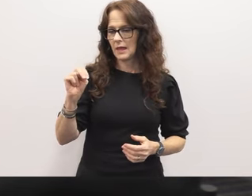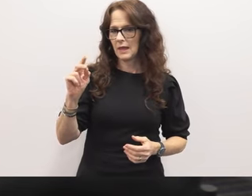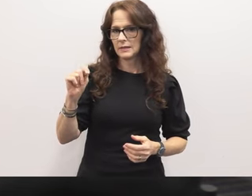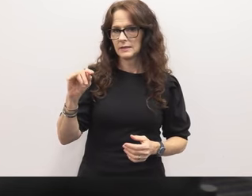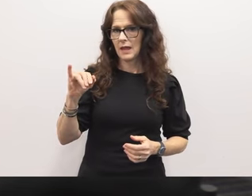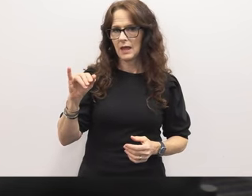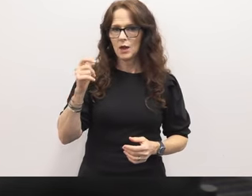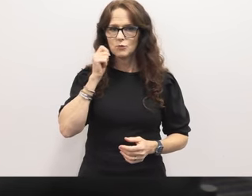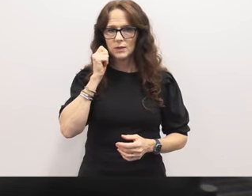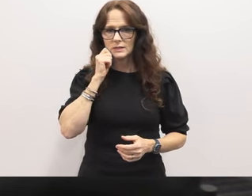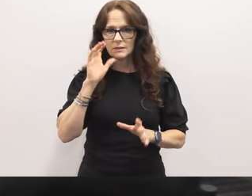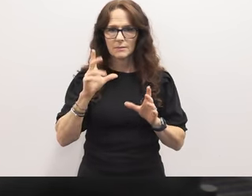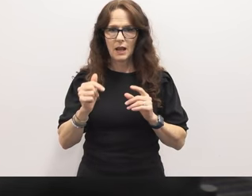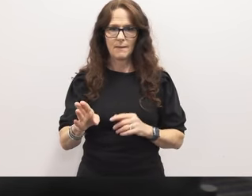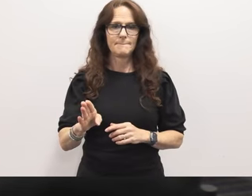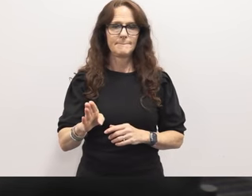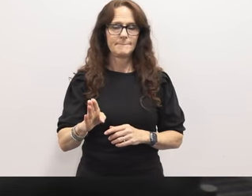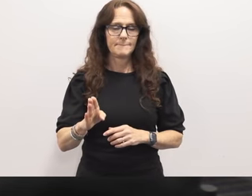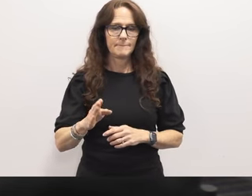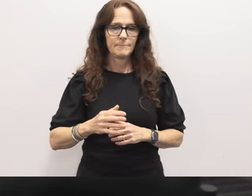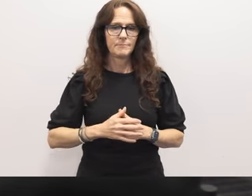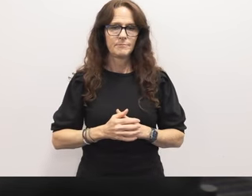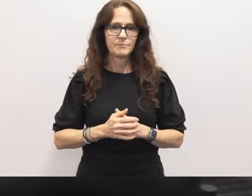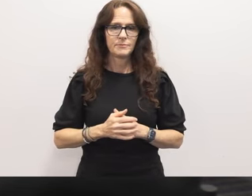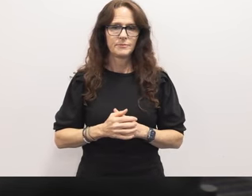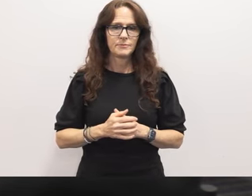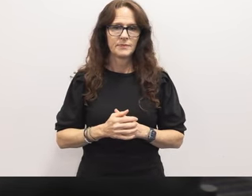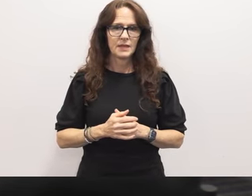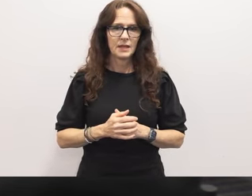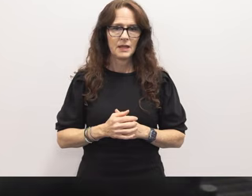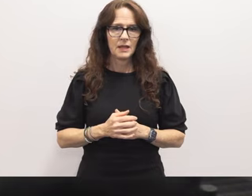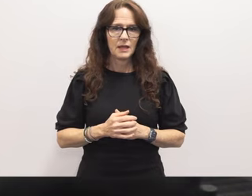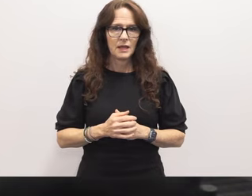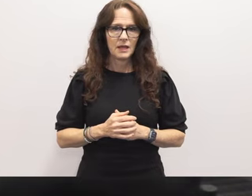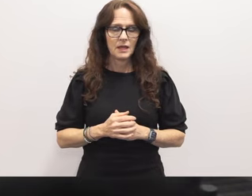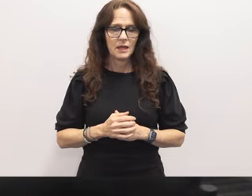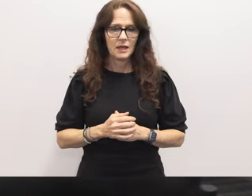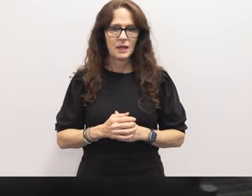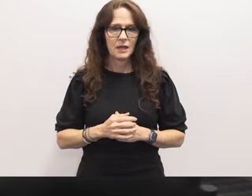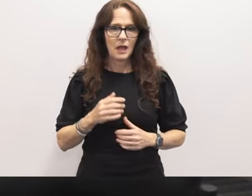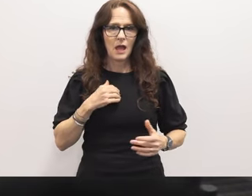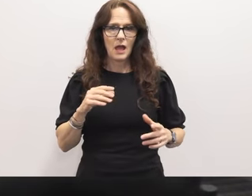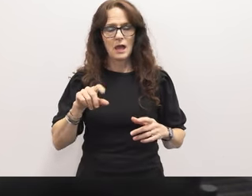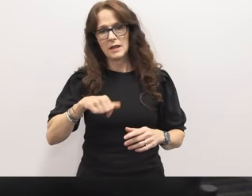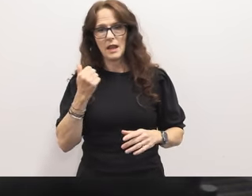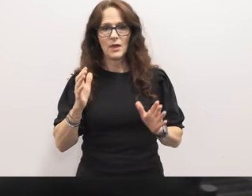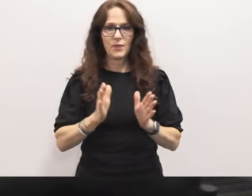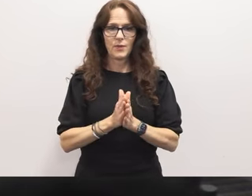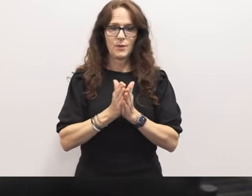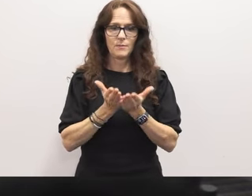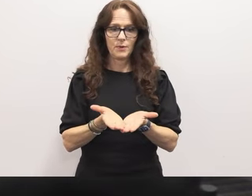And I came across, again, I came across another book, 'cause this is where the answers are,